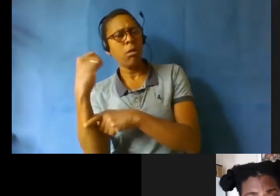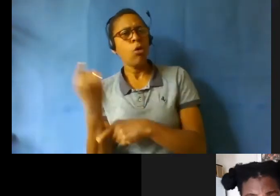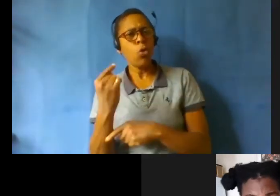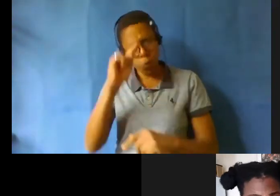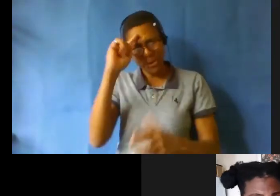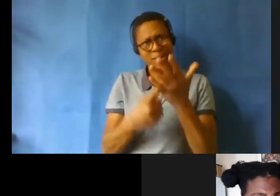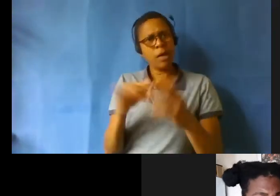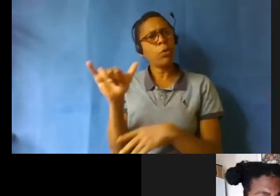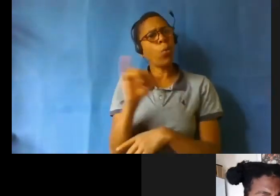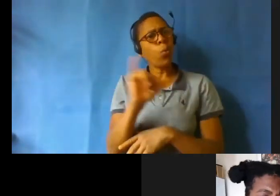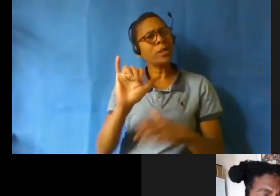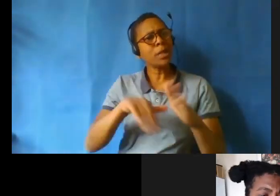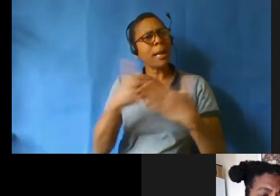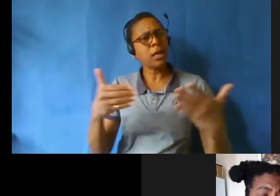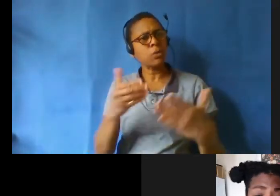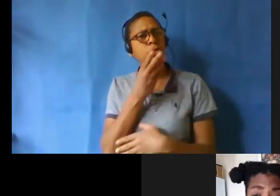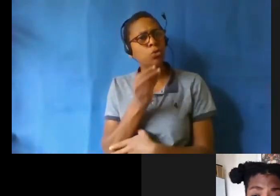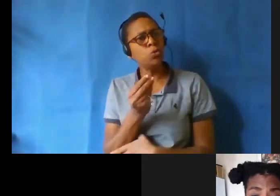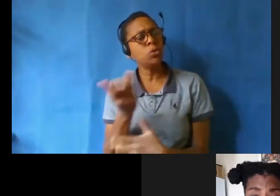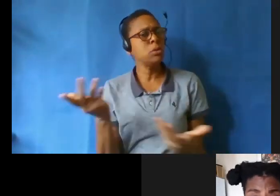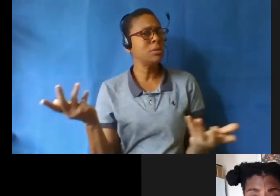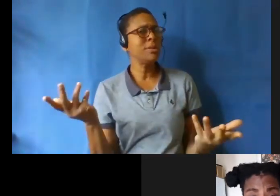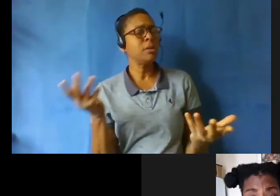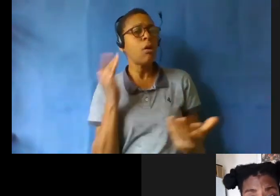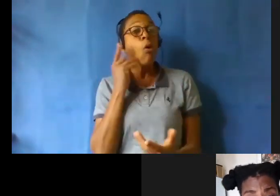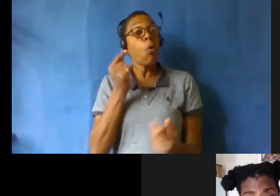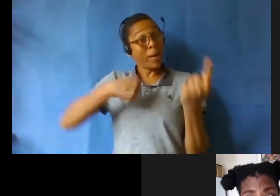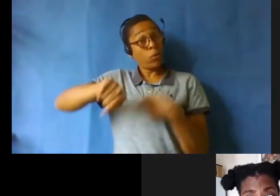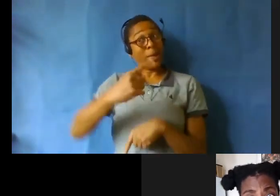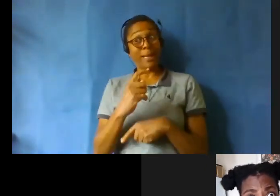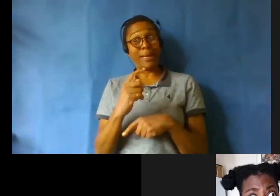utilized in the way in which we see ourselves and see the world in these